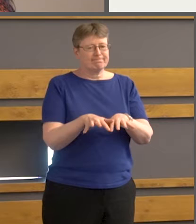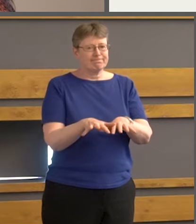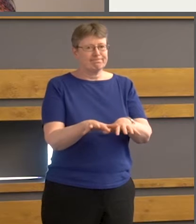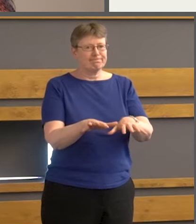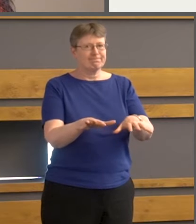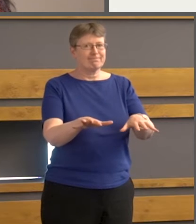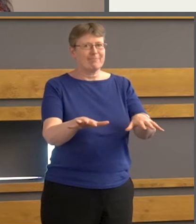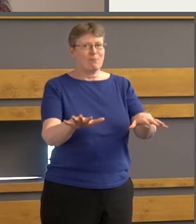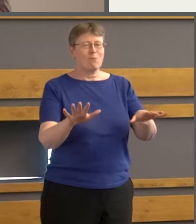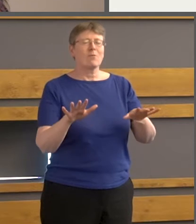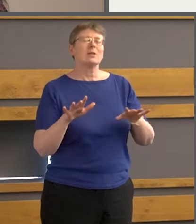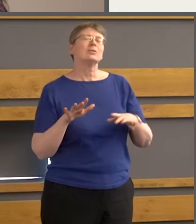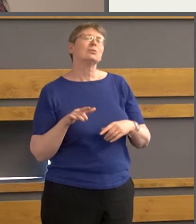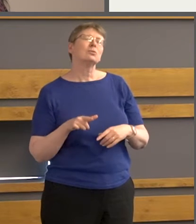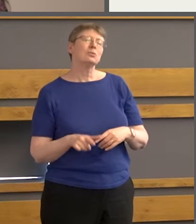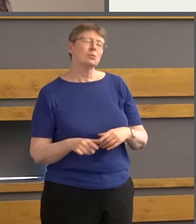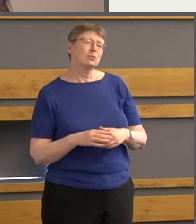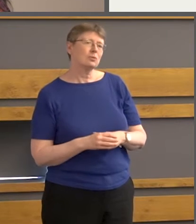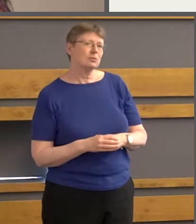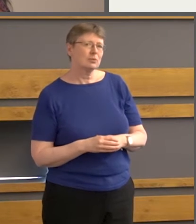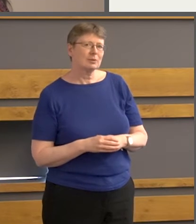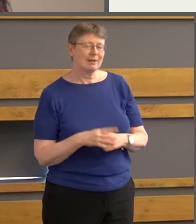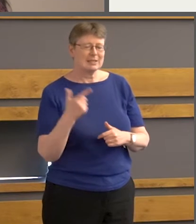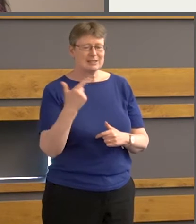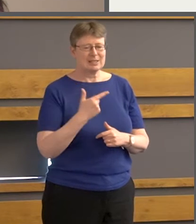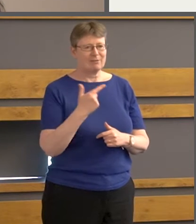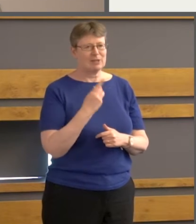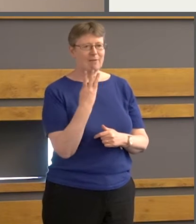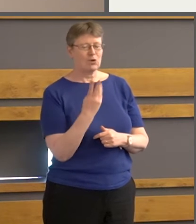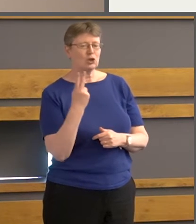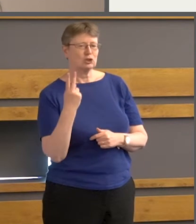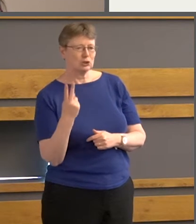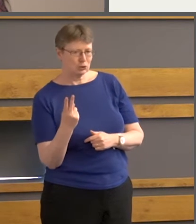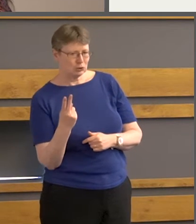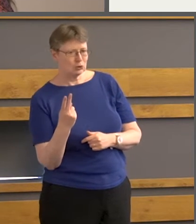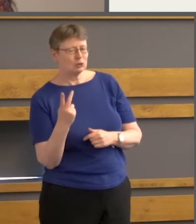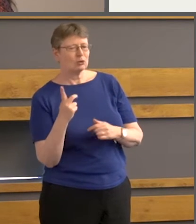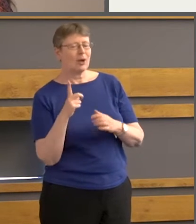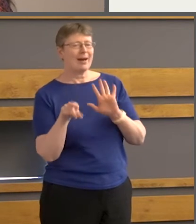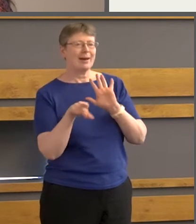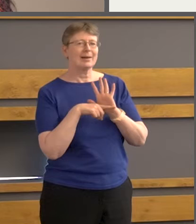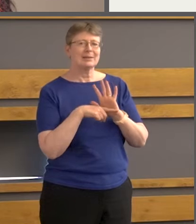made easier as described by Durie by the 1742 Bounty Act, which gave a subsidy upon the export